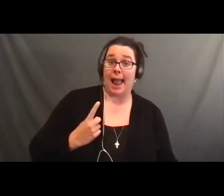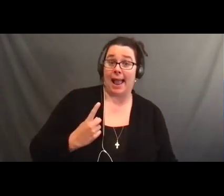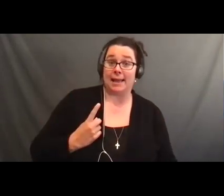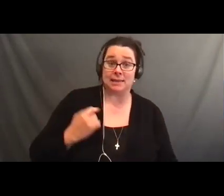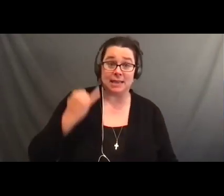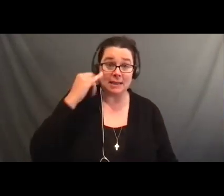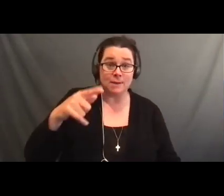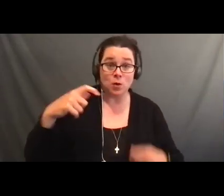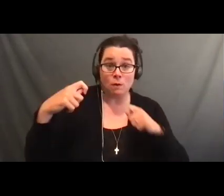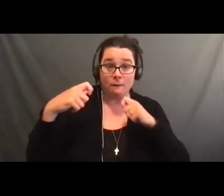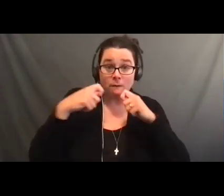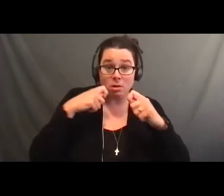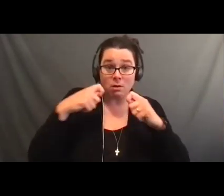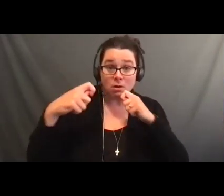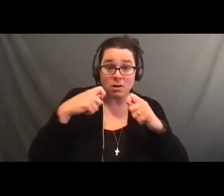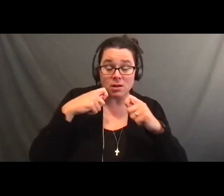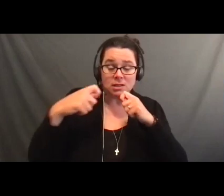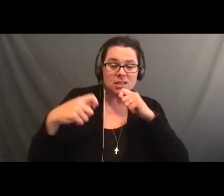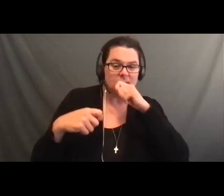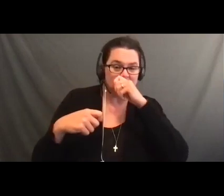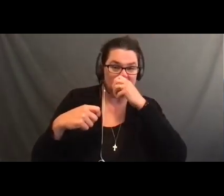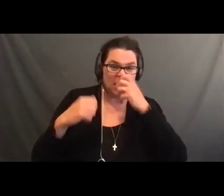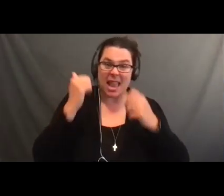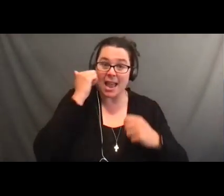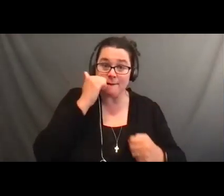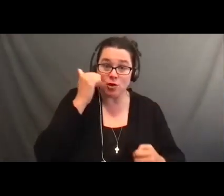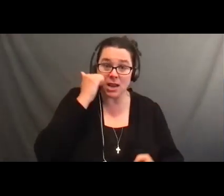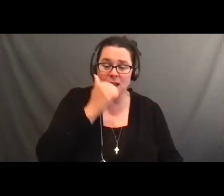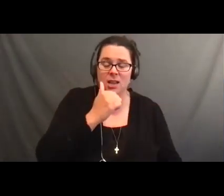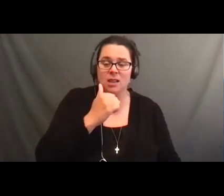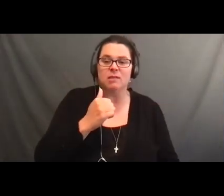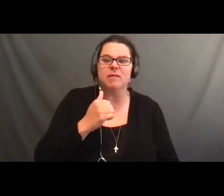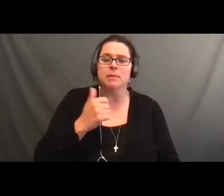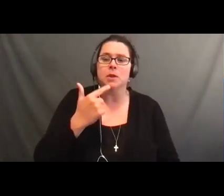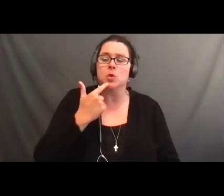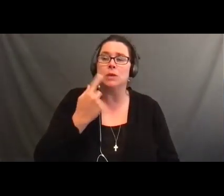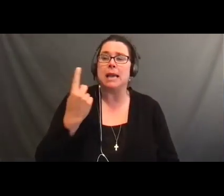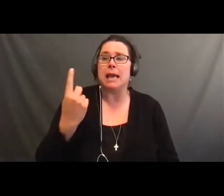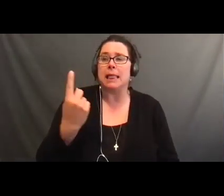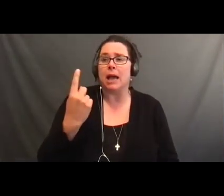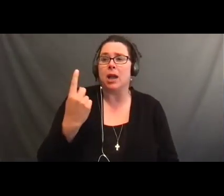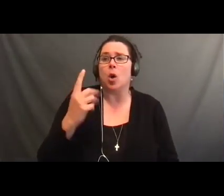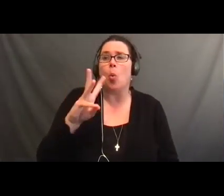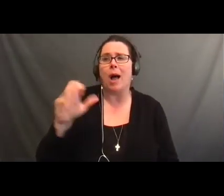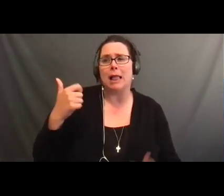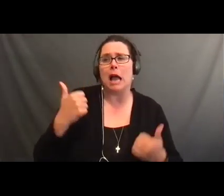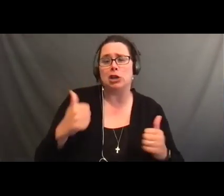when they ask you if you floss every day, you just say something like, oh, I try to.